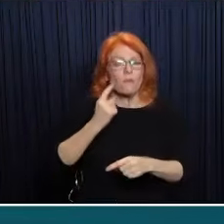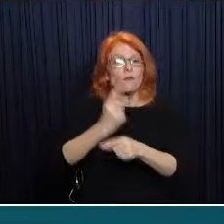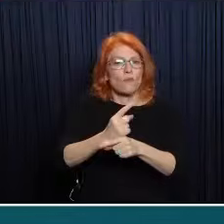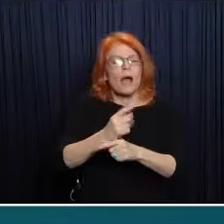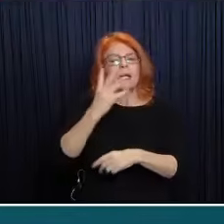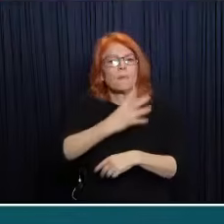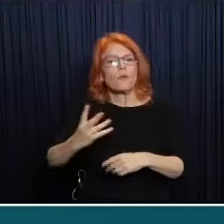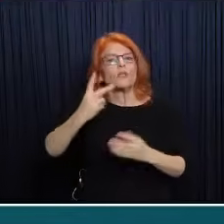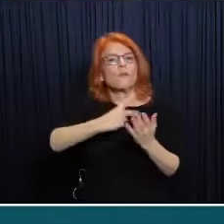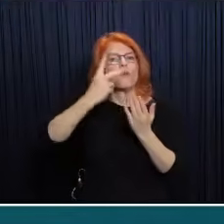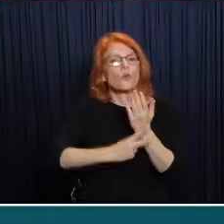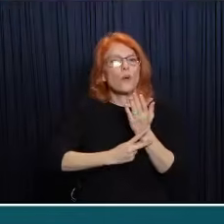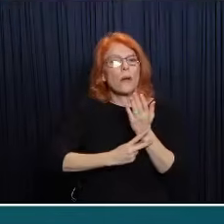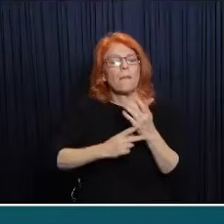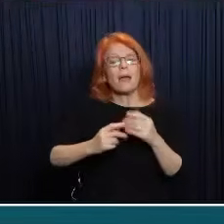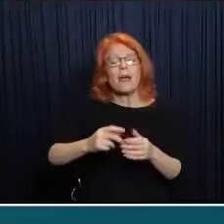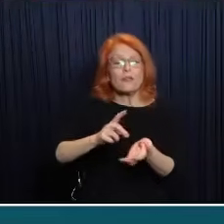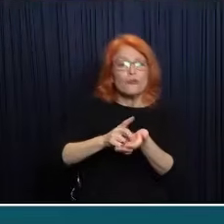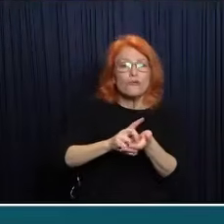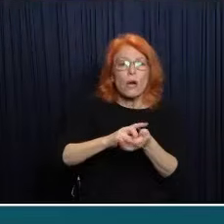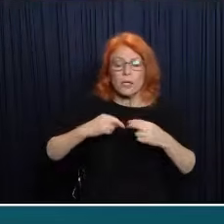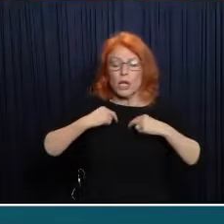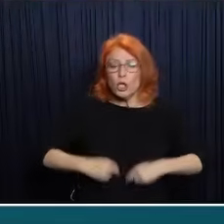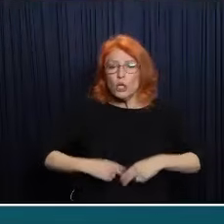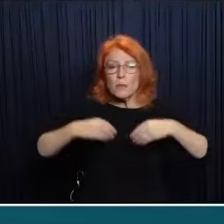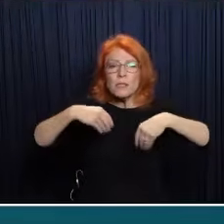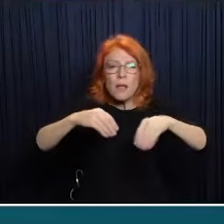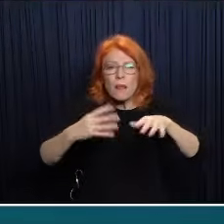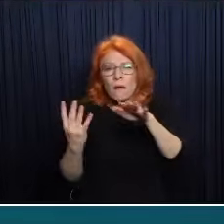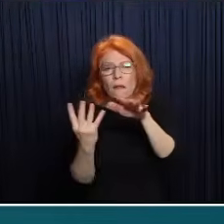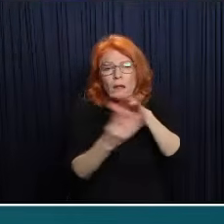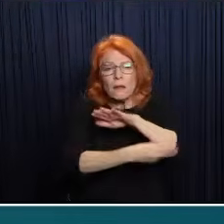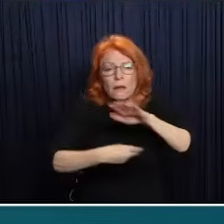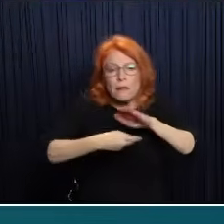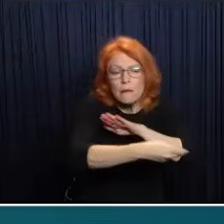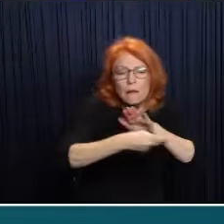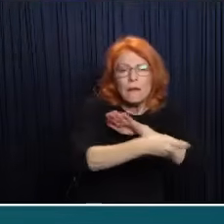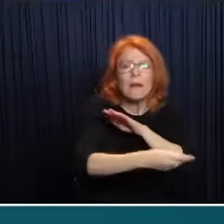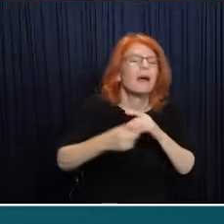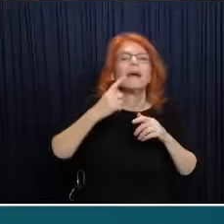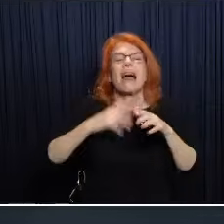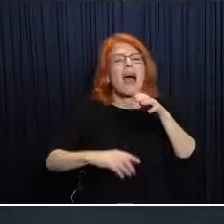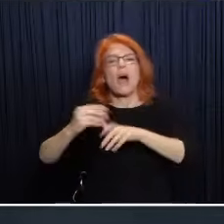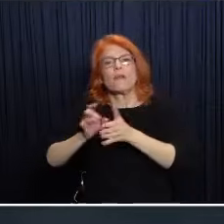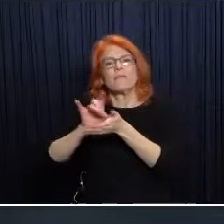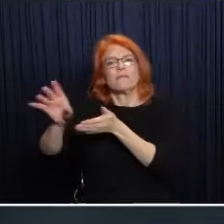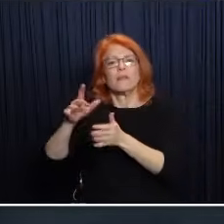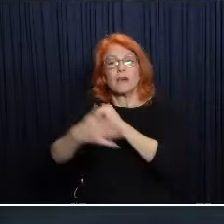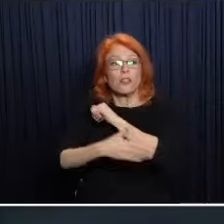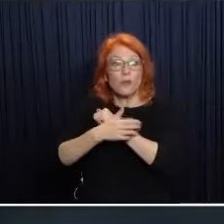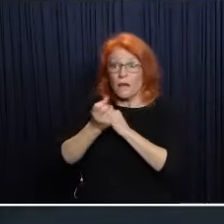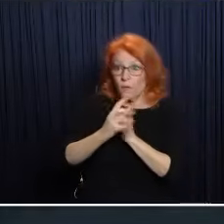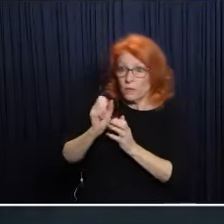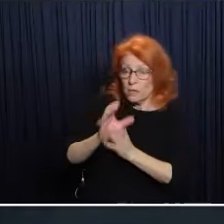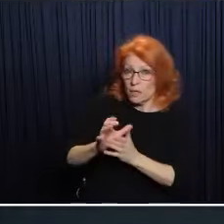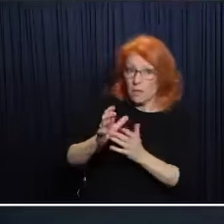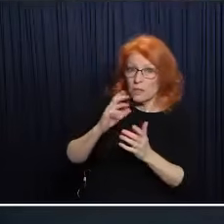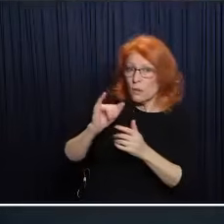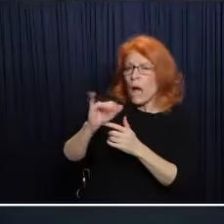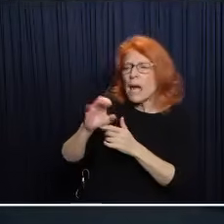WE NEED TO ENSURE THAT BORDER STAYS CLOSED AND HAVE THE RIGHT IMMIGRATION PROGRAM AND THE